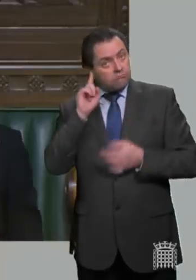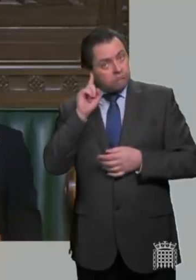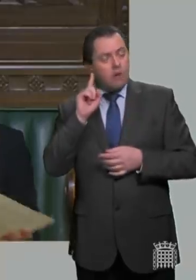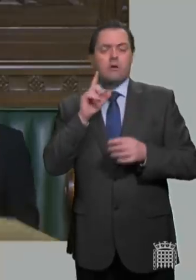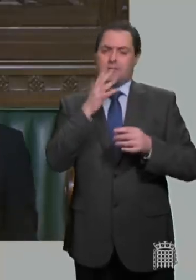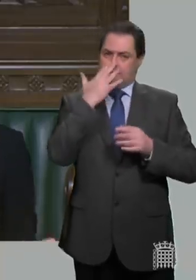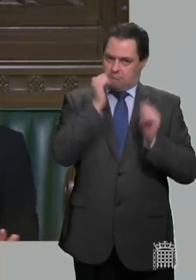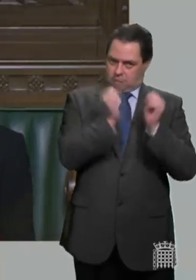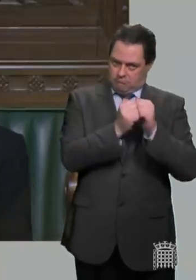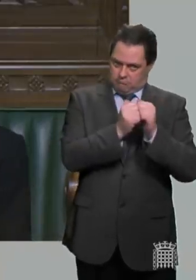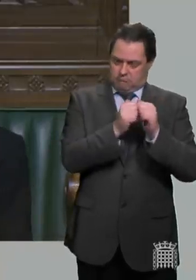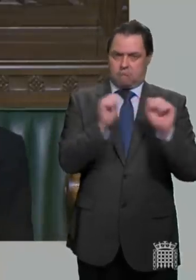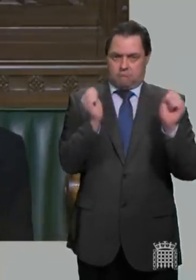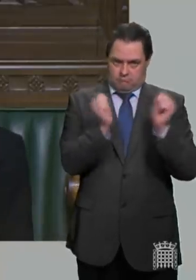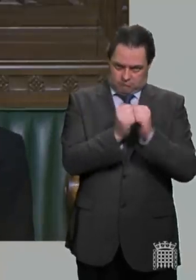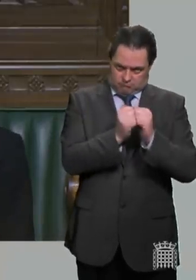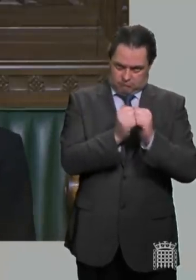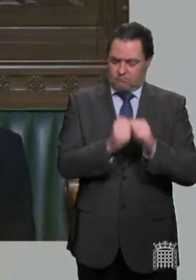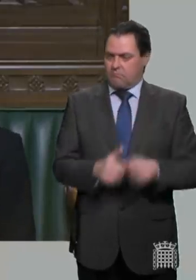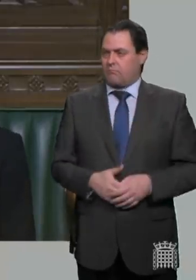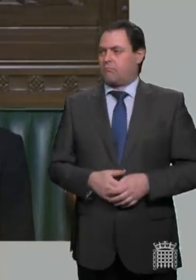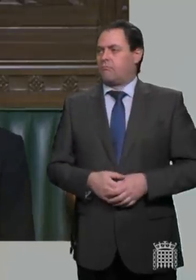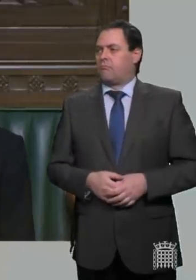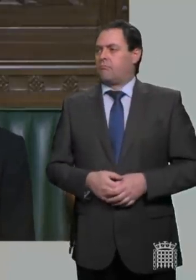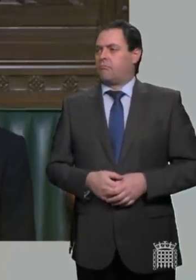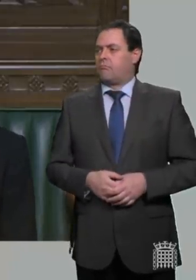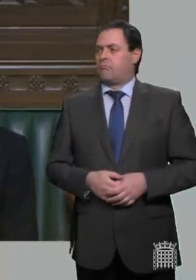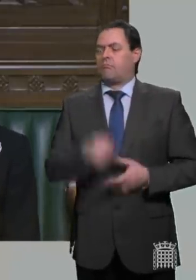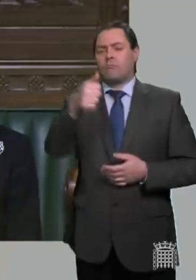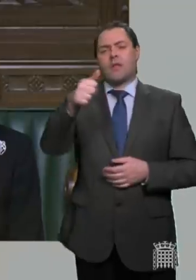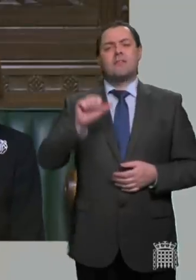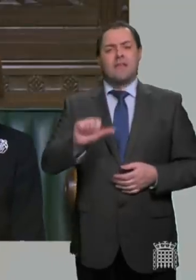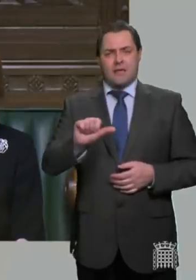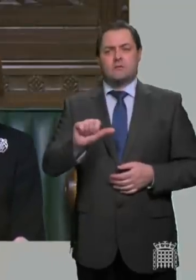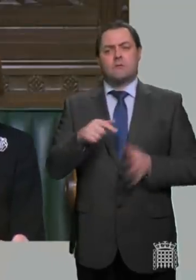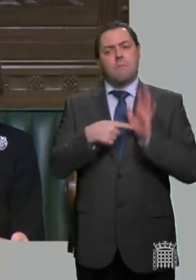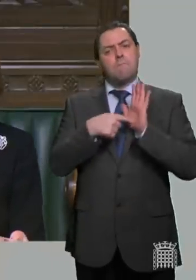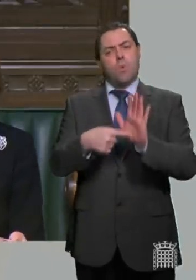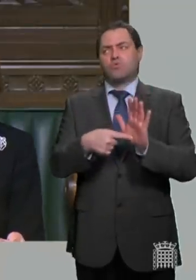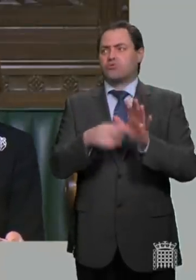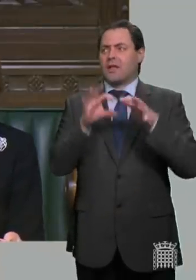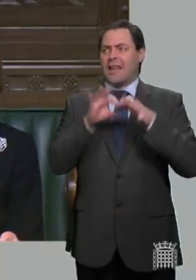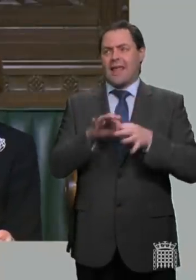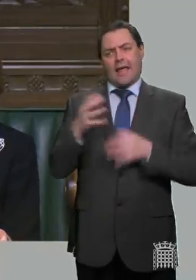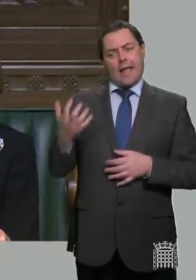Madam Deputy Speaker (Dame Eleanor Laing) We now come to the motion entitled “Income Tax